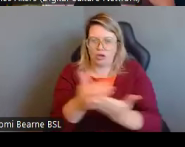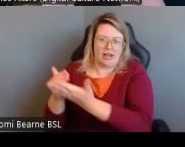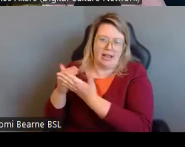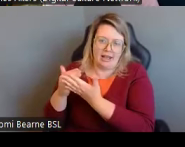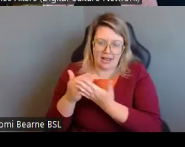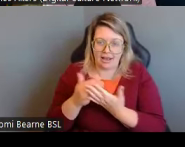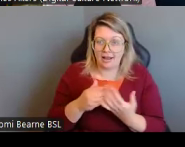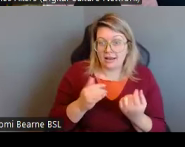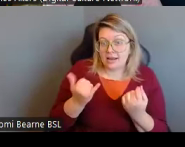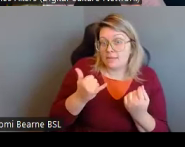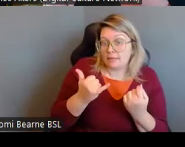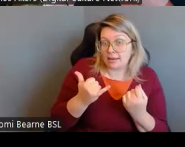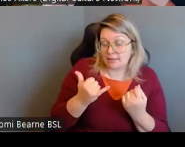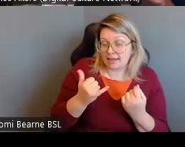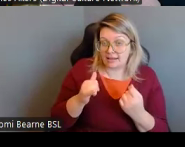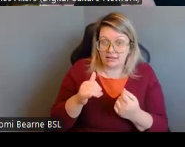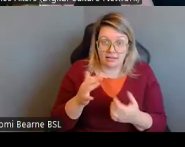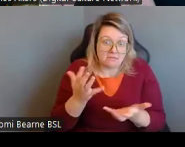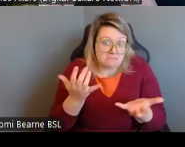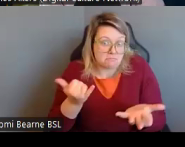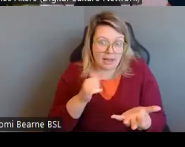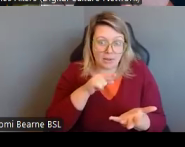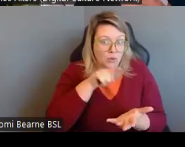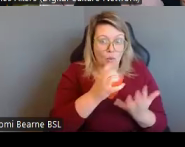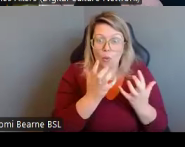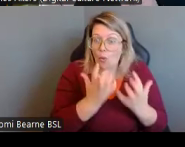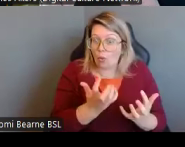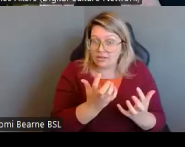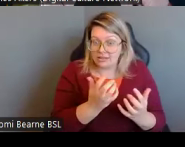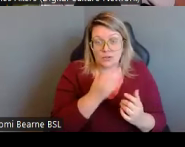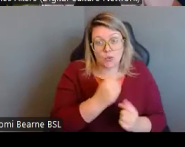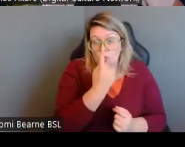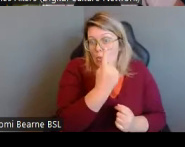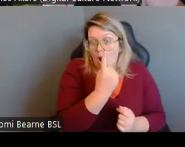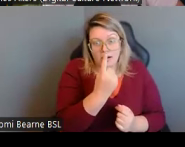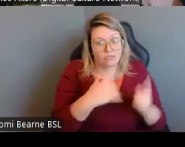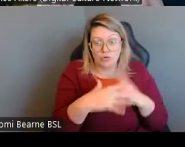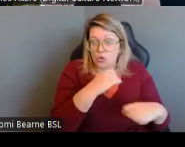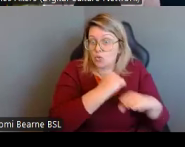takes over a platform that your audience is on and you don't want to be there anymore,